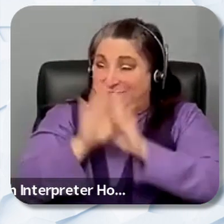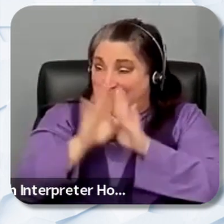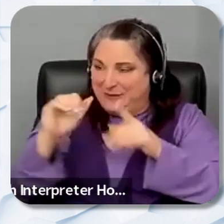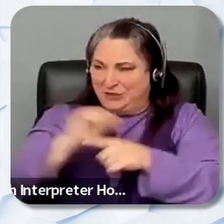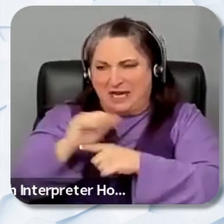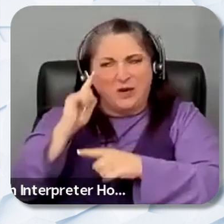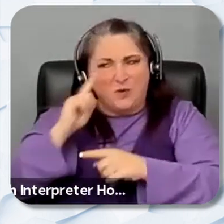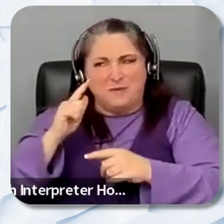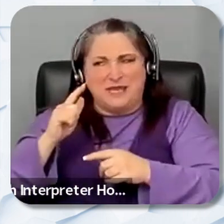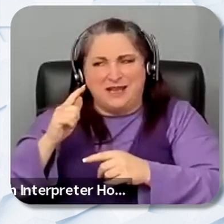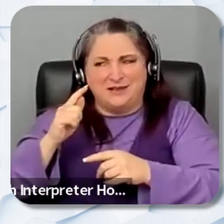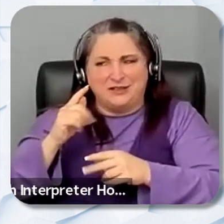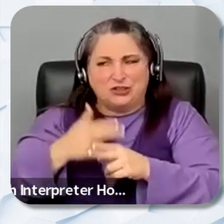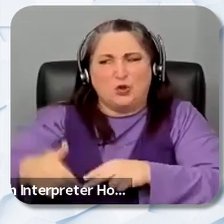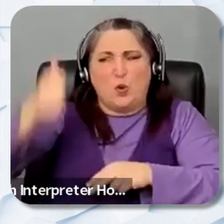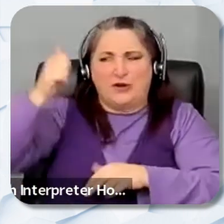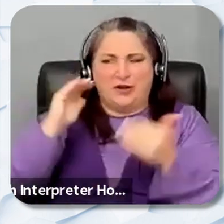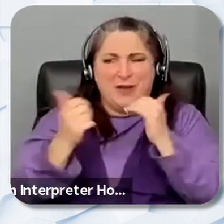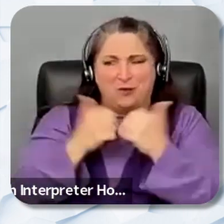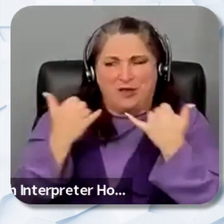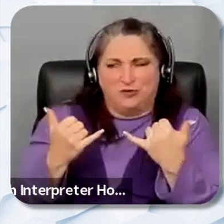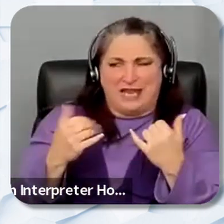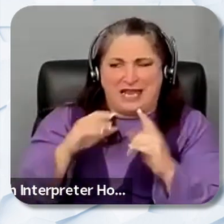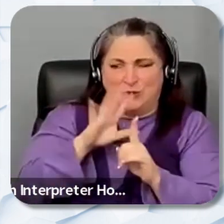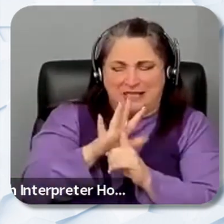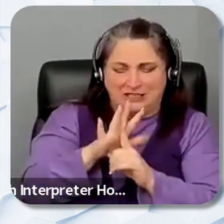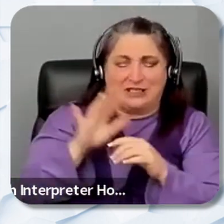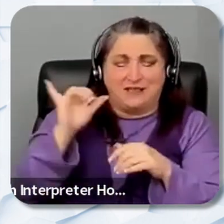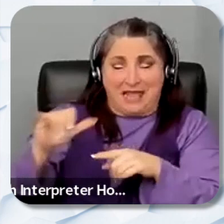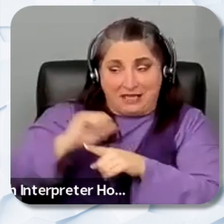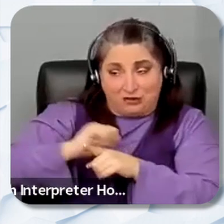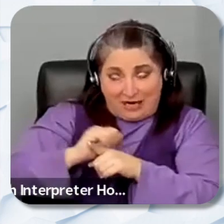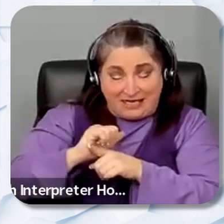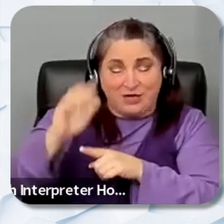to this orientation. And in that training we will be reviewing really, who should be